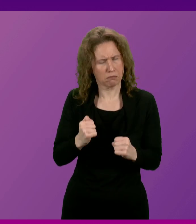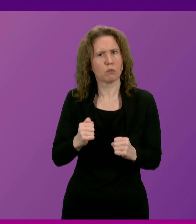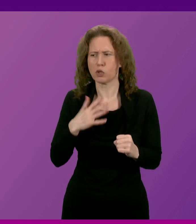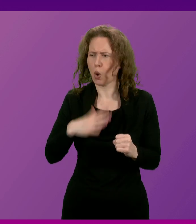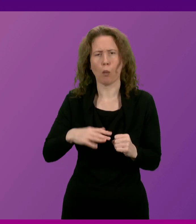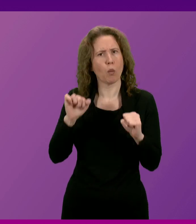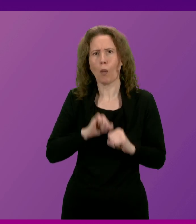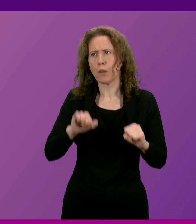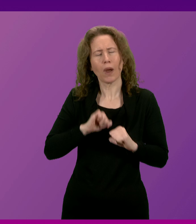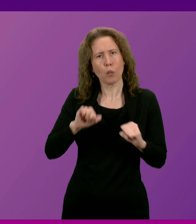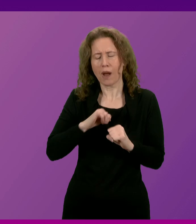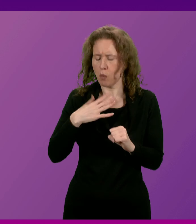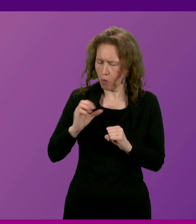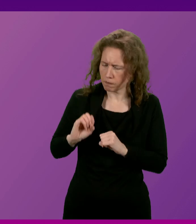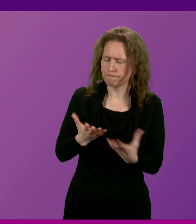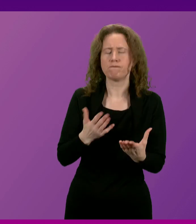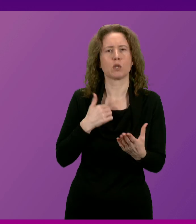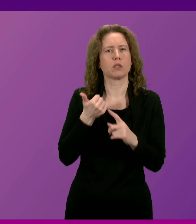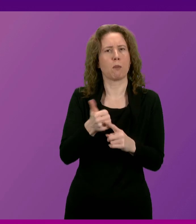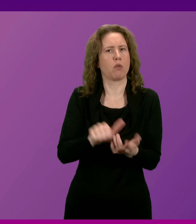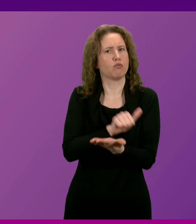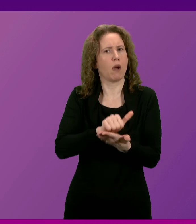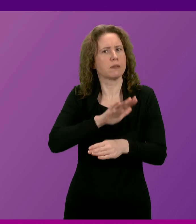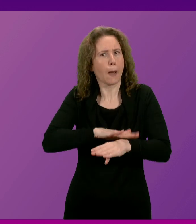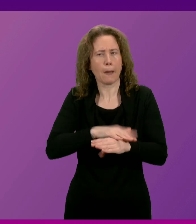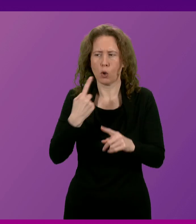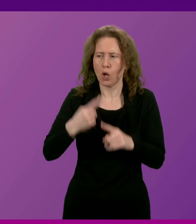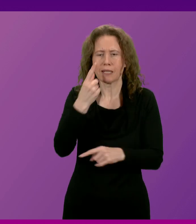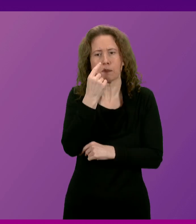so that people can have the support that they require at the earliest possible opportunity.